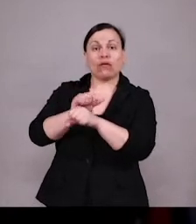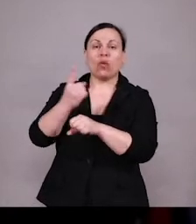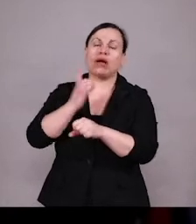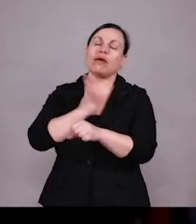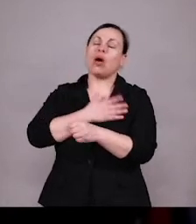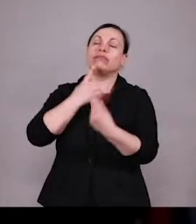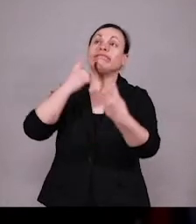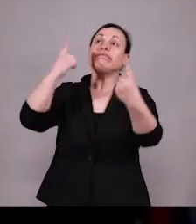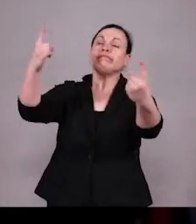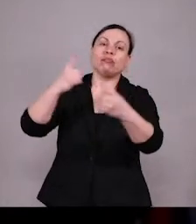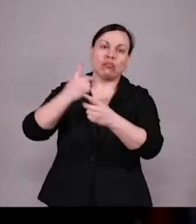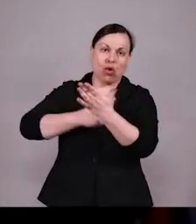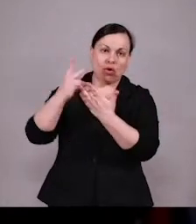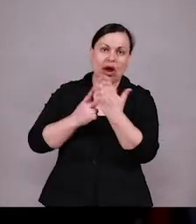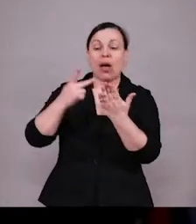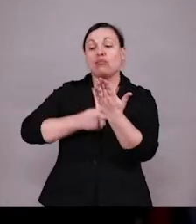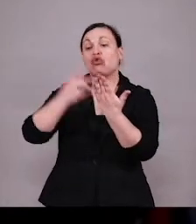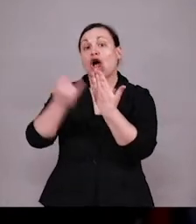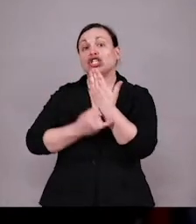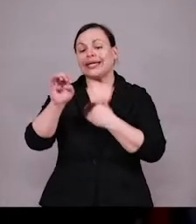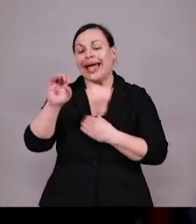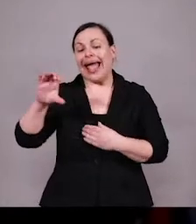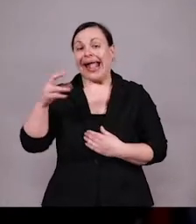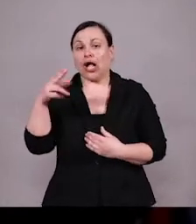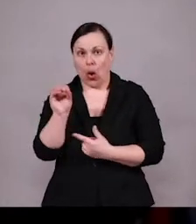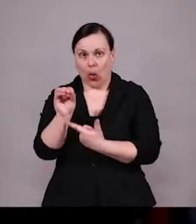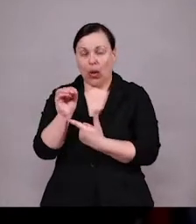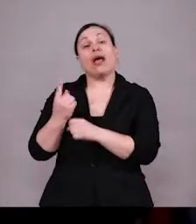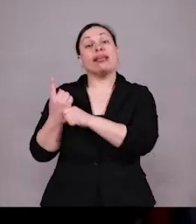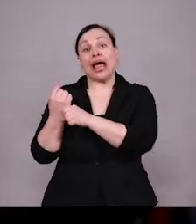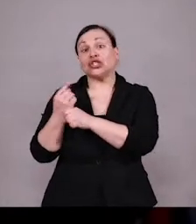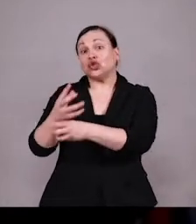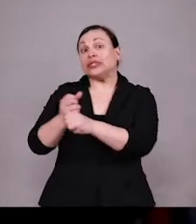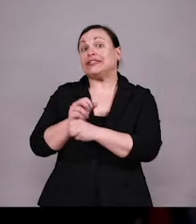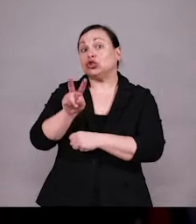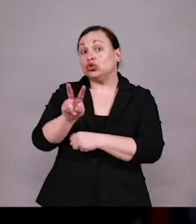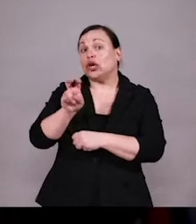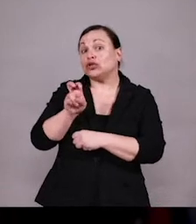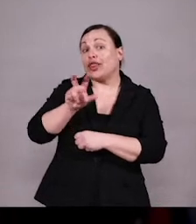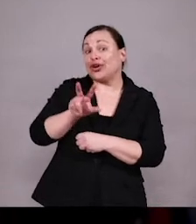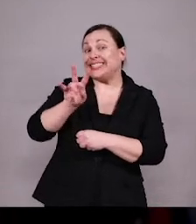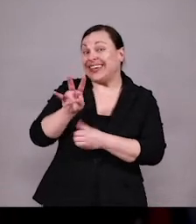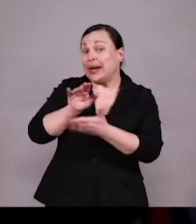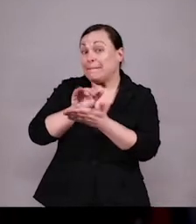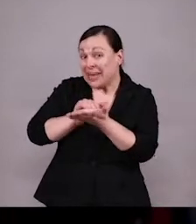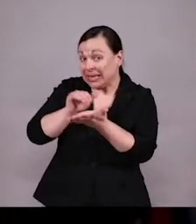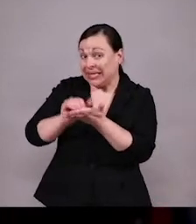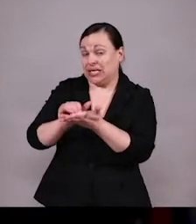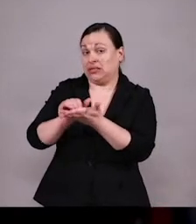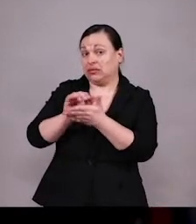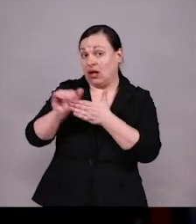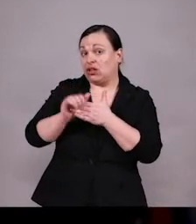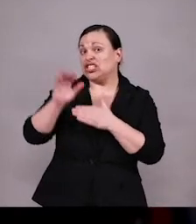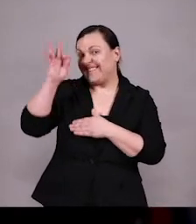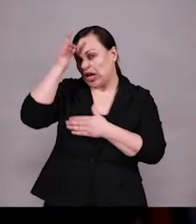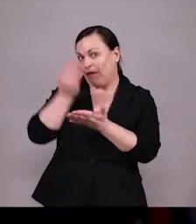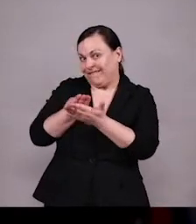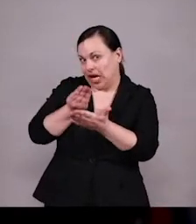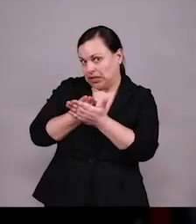of our world-renowned programs, Project ECHO, which last year received $237 million in federal funding